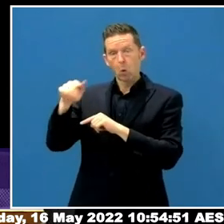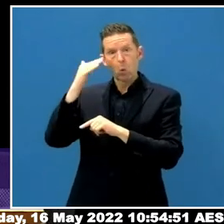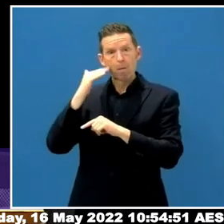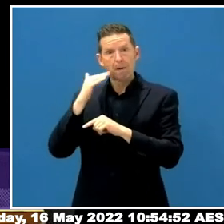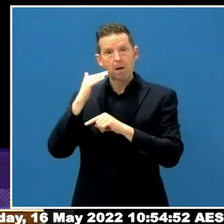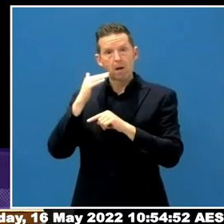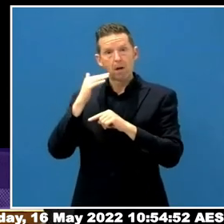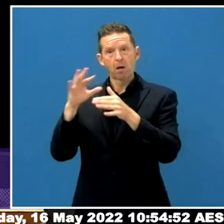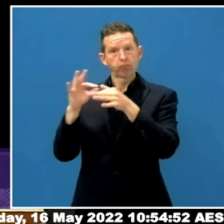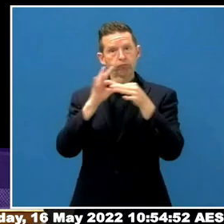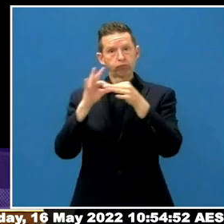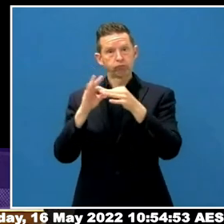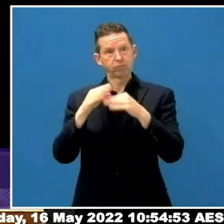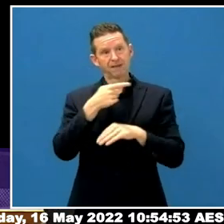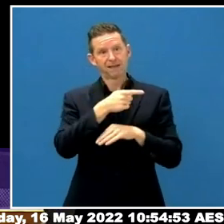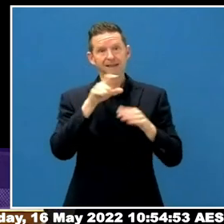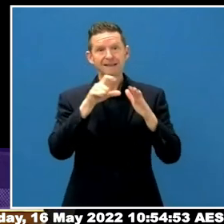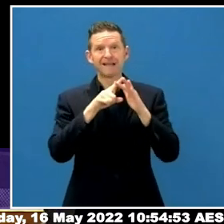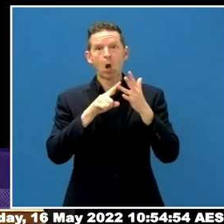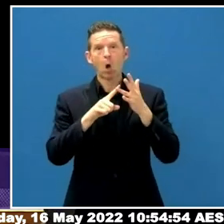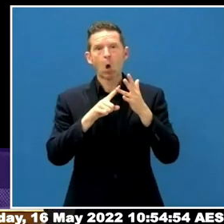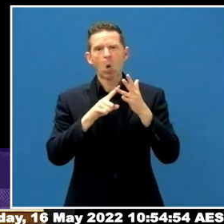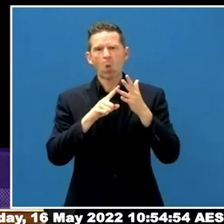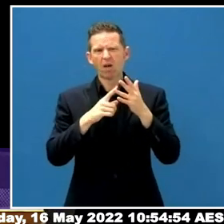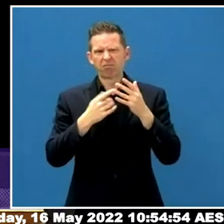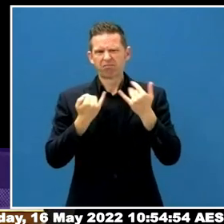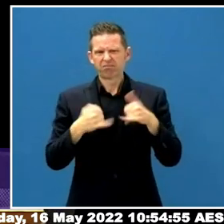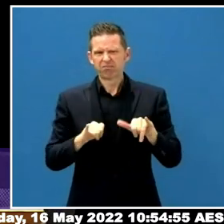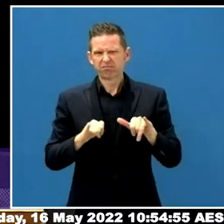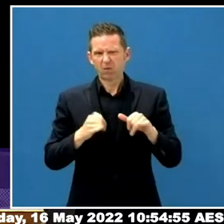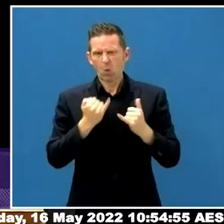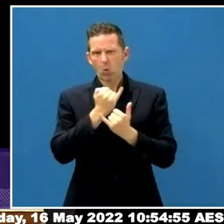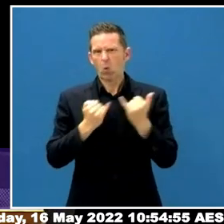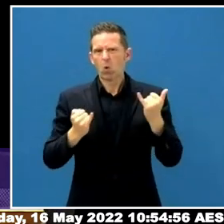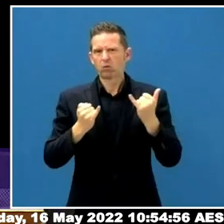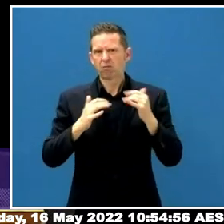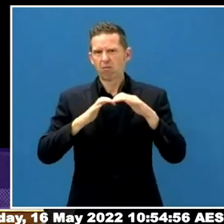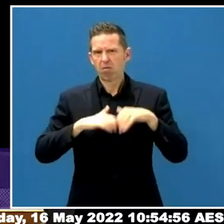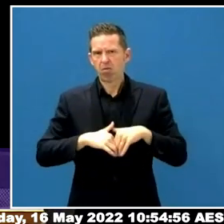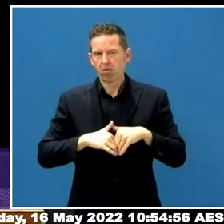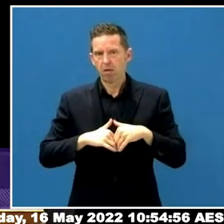swiftly, and by February 2020 she was on medical leave due to stress.